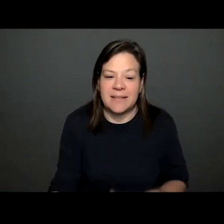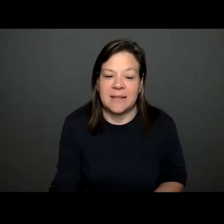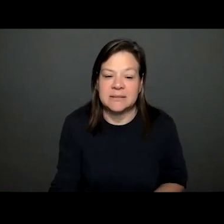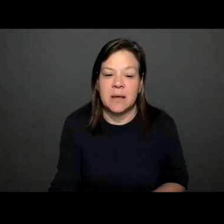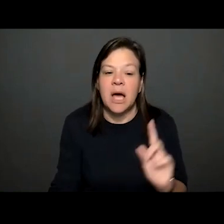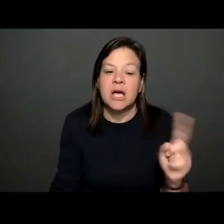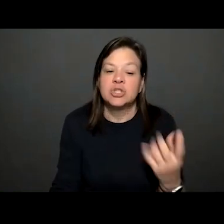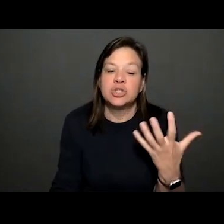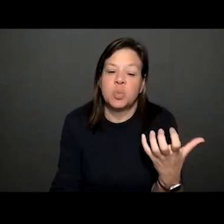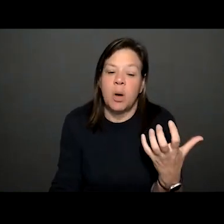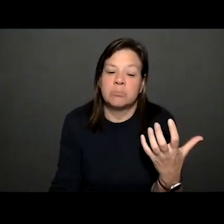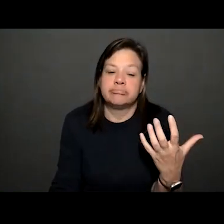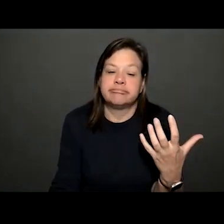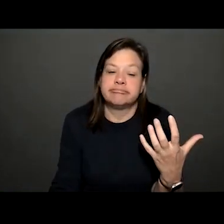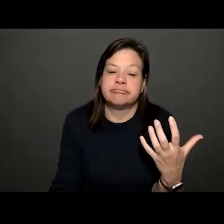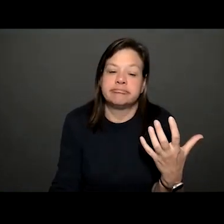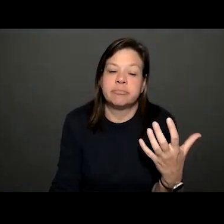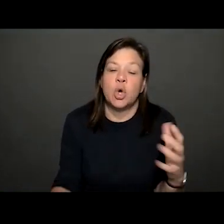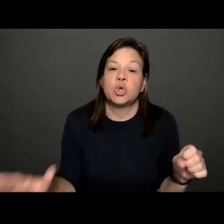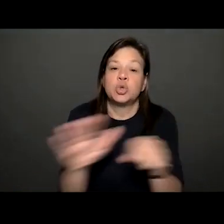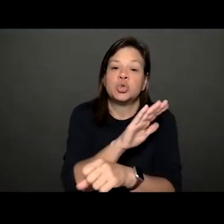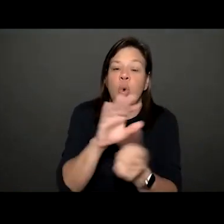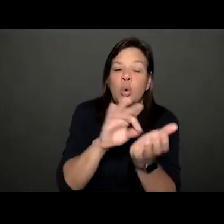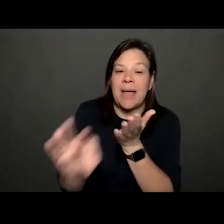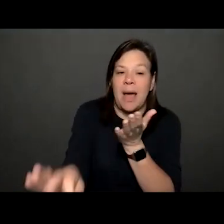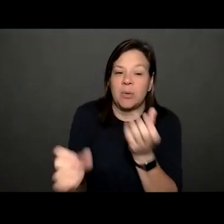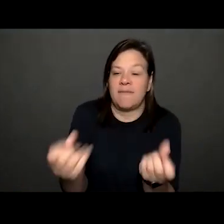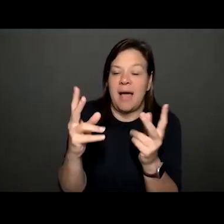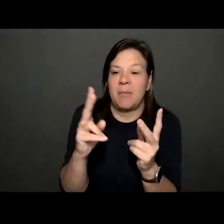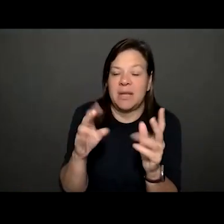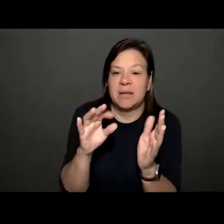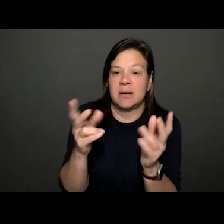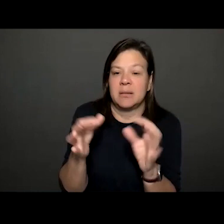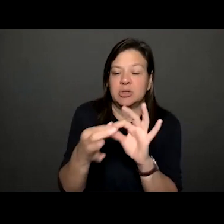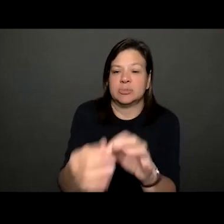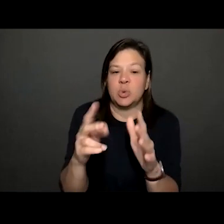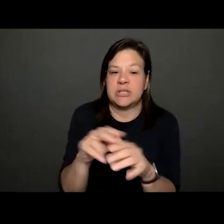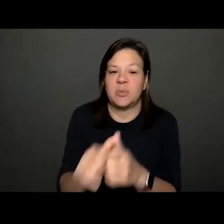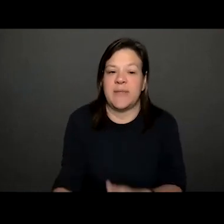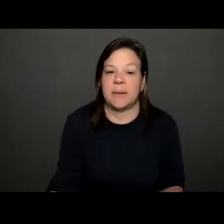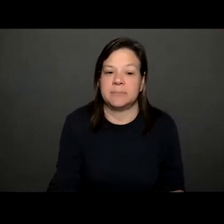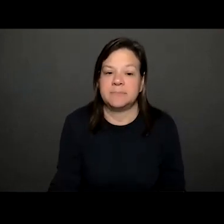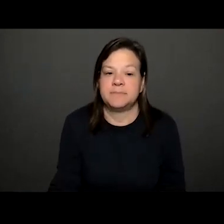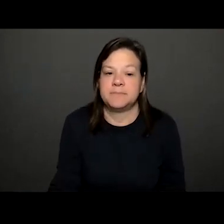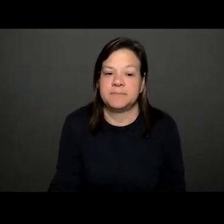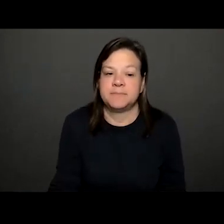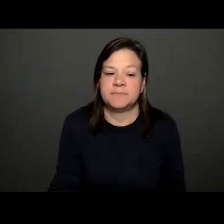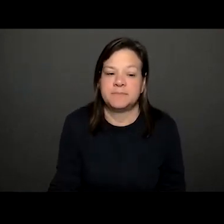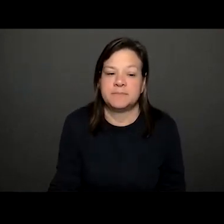SO WE'RE GOING TO CLICK ON TOTAL AND NOW IF I HIT RUN.